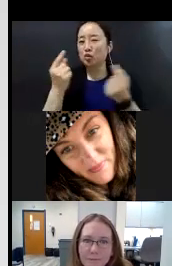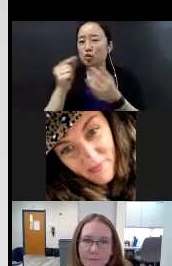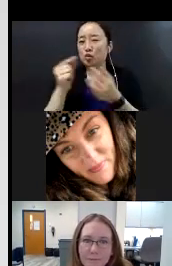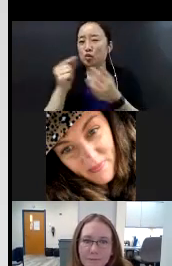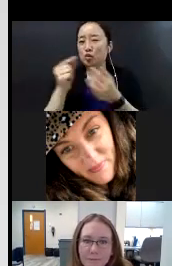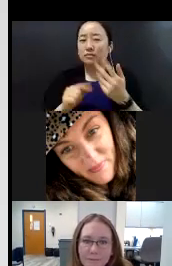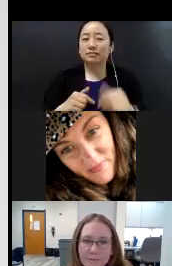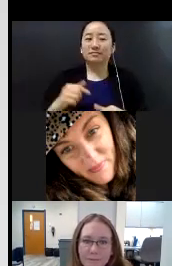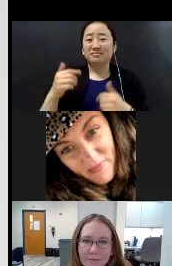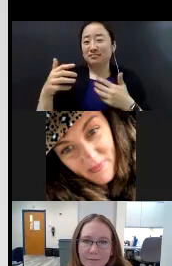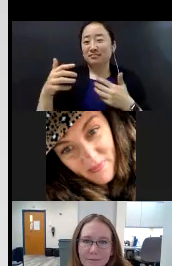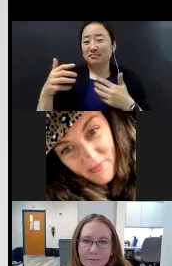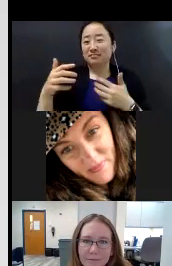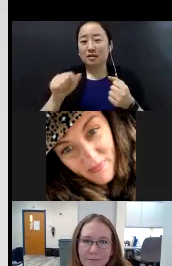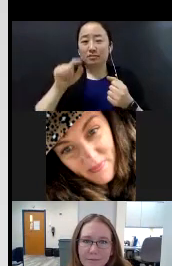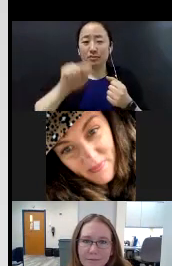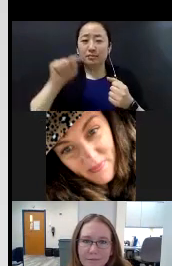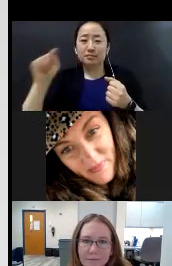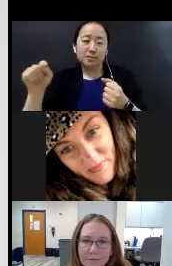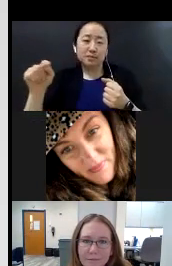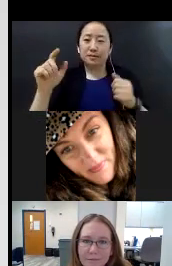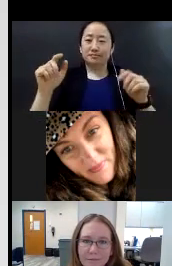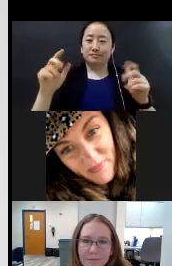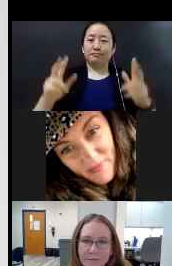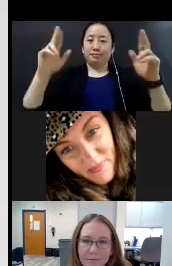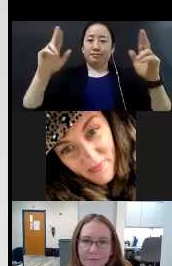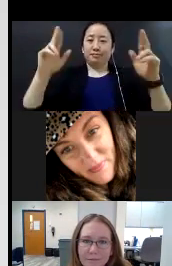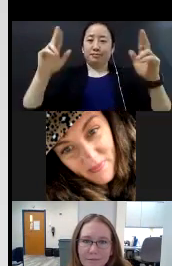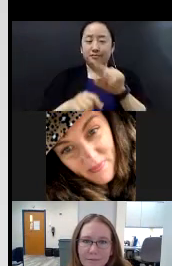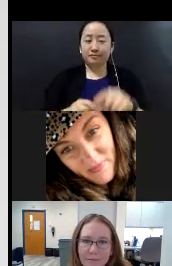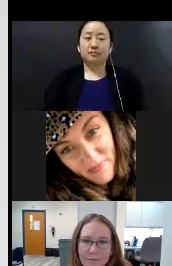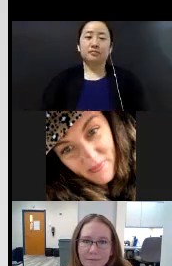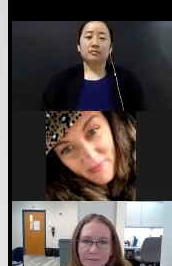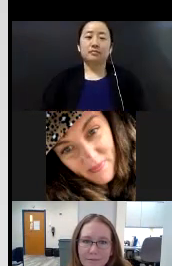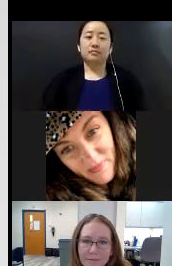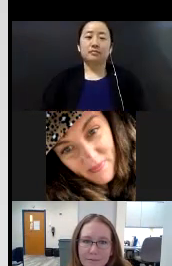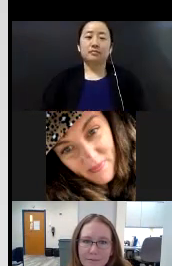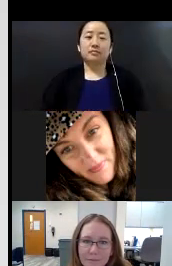JUST ONE OR TWO CLICKS AND THEN WE HAVE A PICTURE. THE PROS OF IT IS, AGAIN, IT ALLOWS